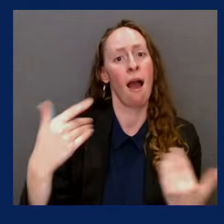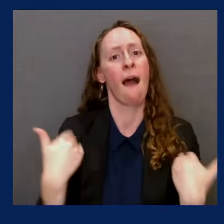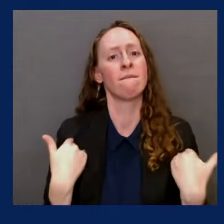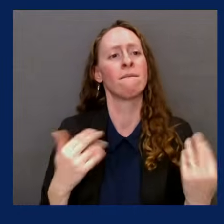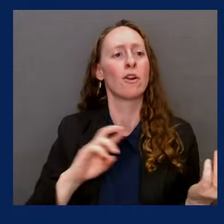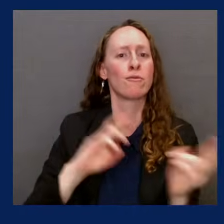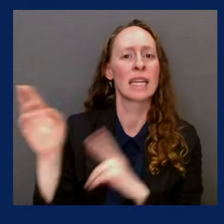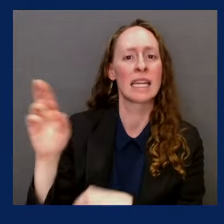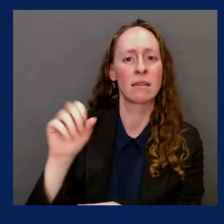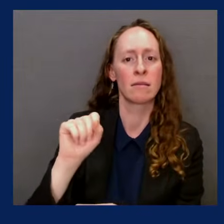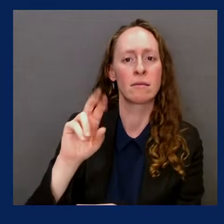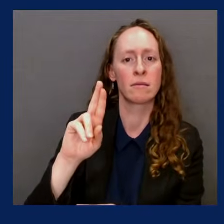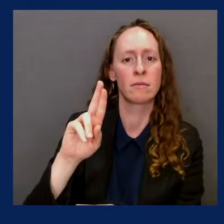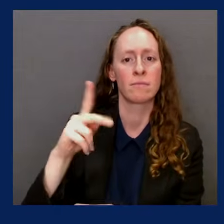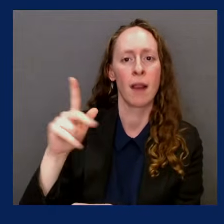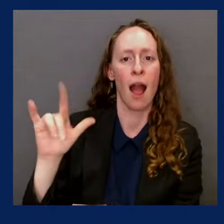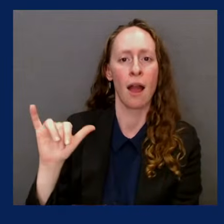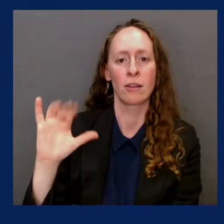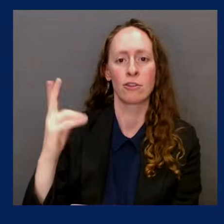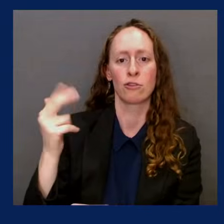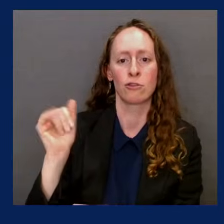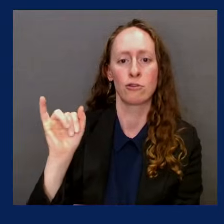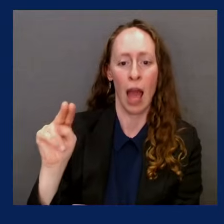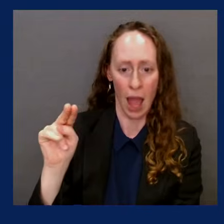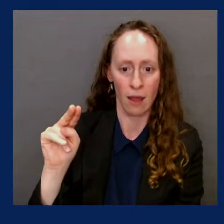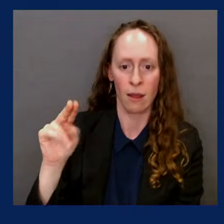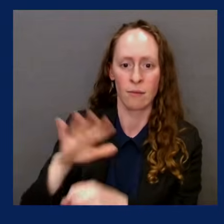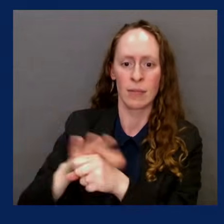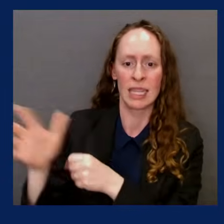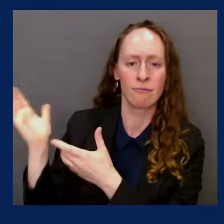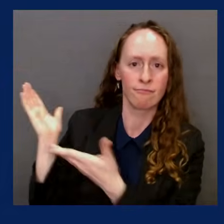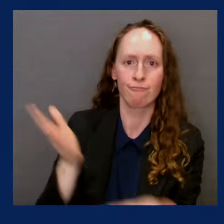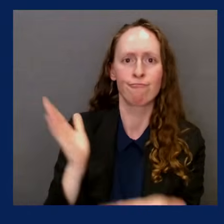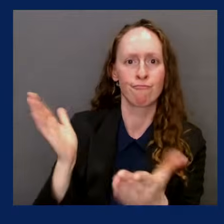of these critical minerals that will drive our economies throughout this century: